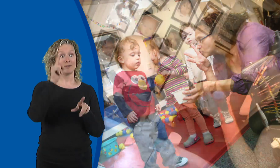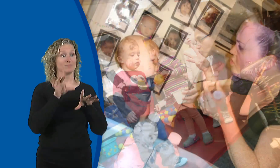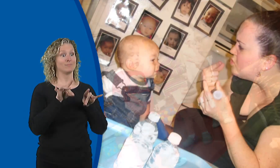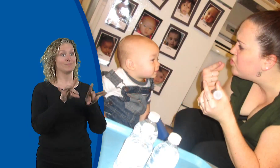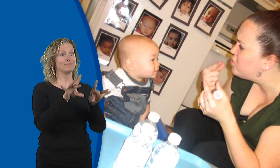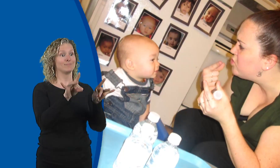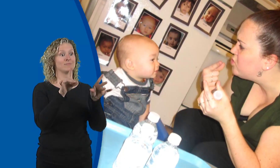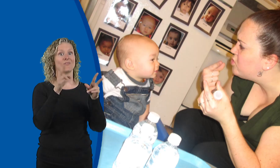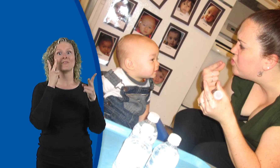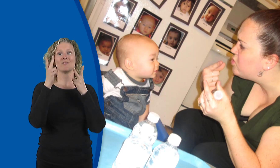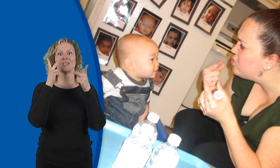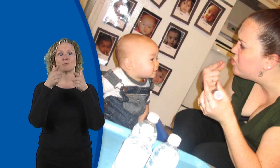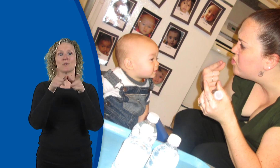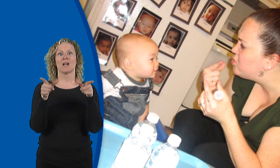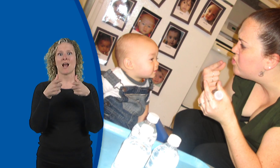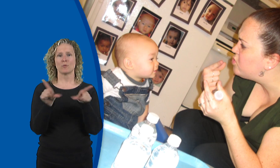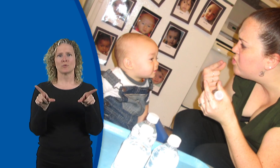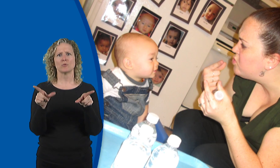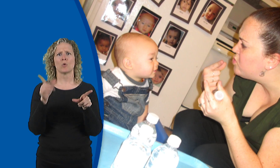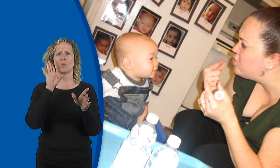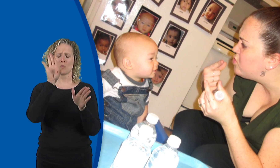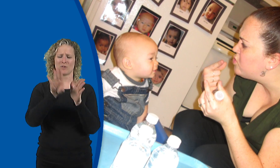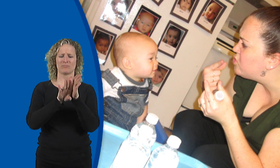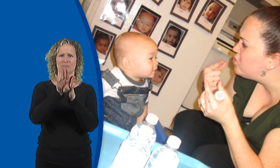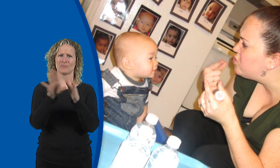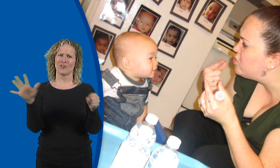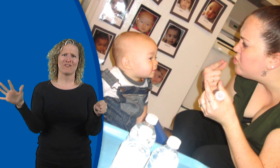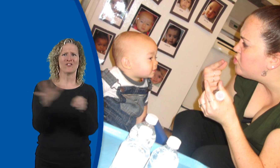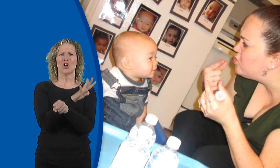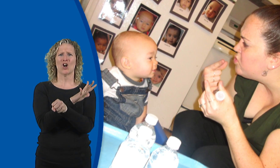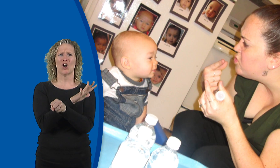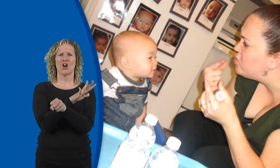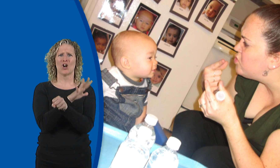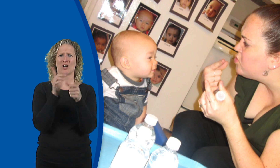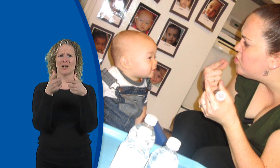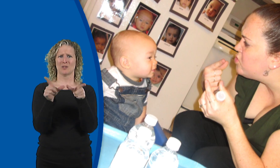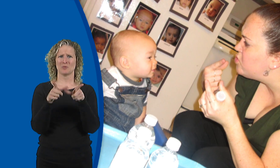Evidence is convincing that it is critical to look closely at the role visual language will play